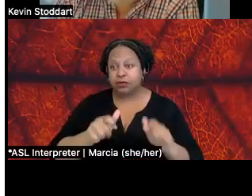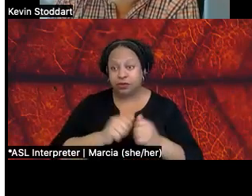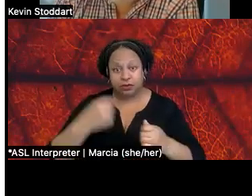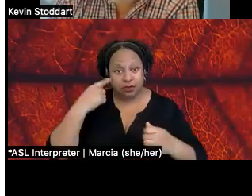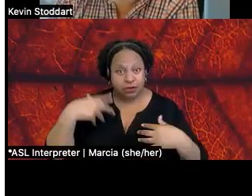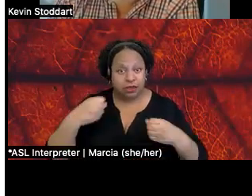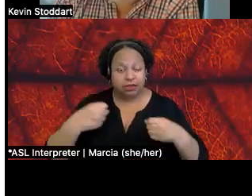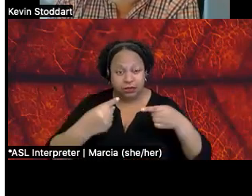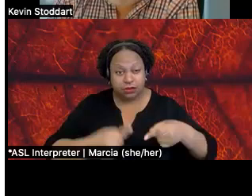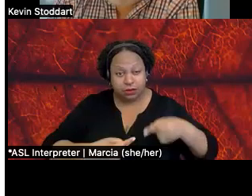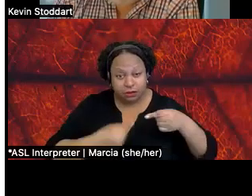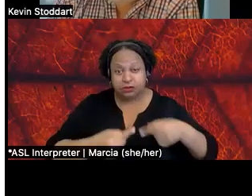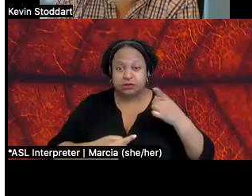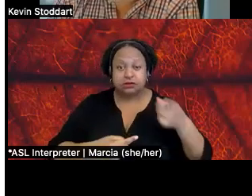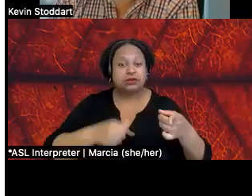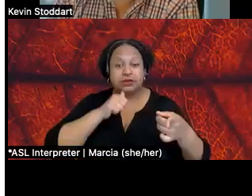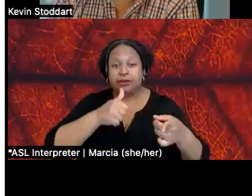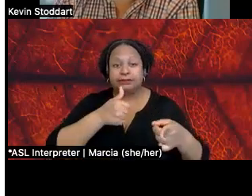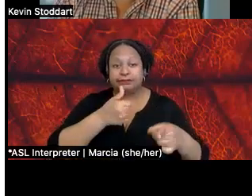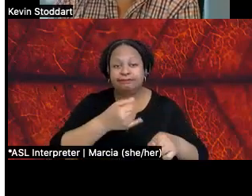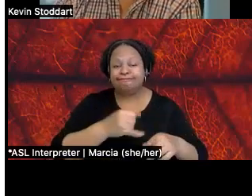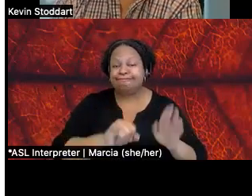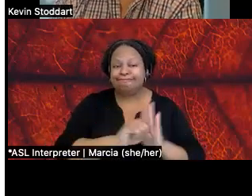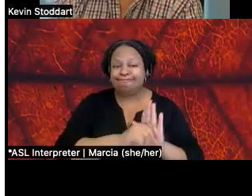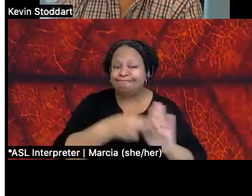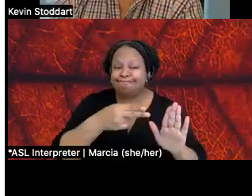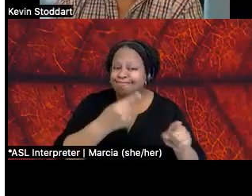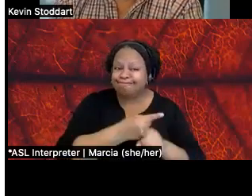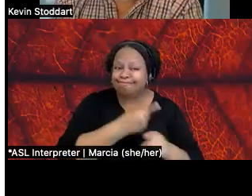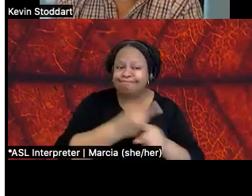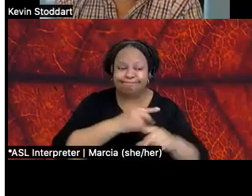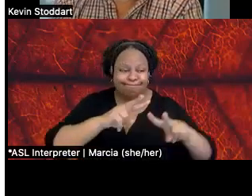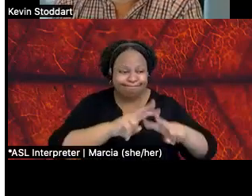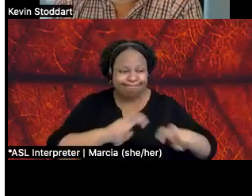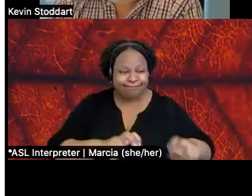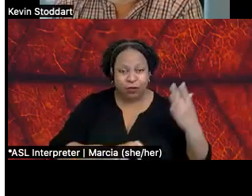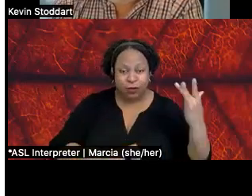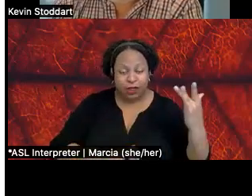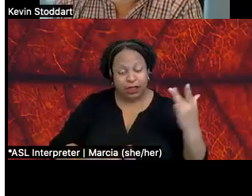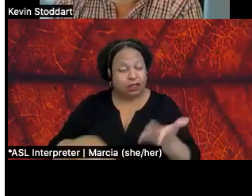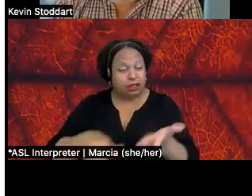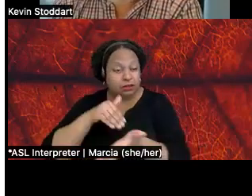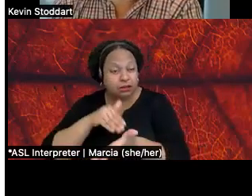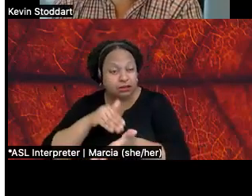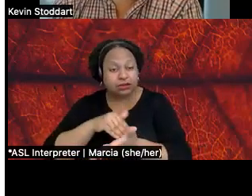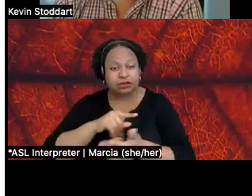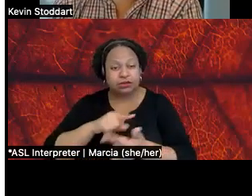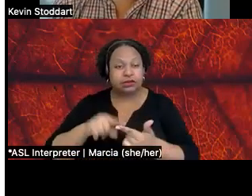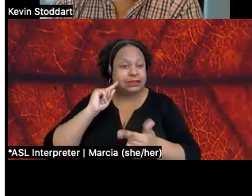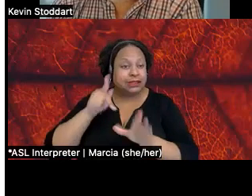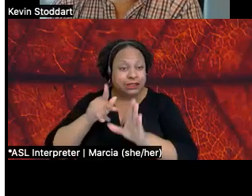diagnosed with them because well-meaning physicians, psychiatrists, psychologist,